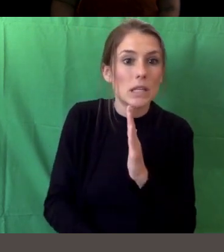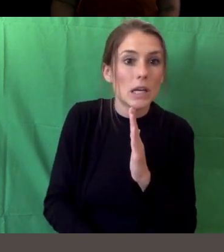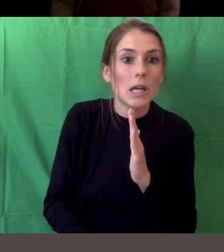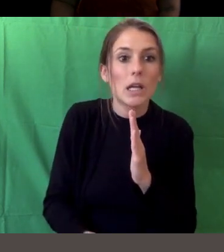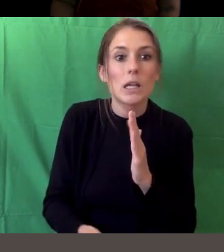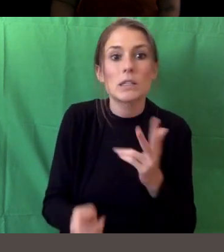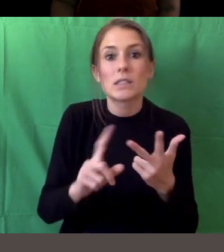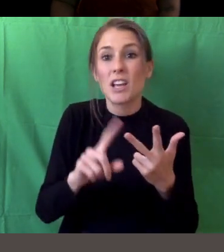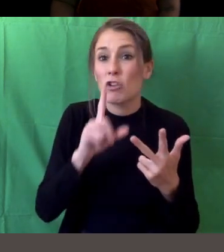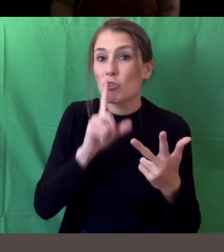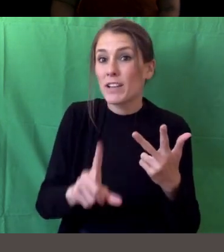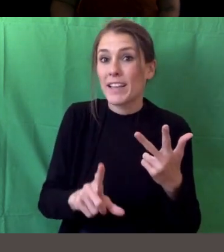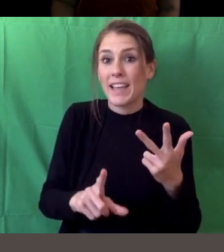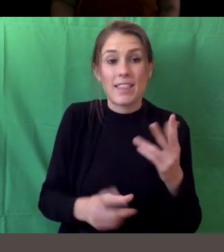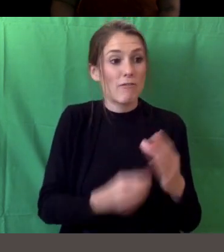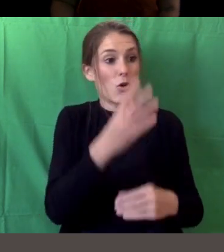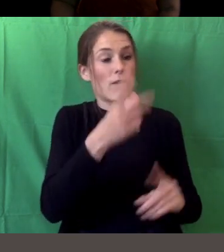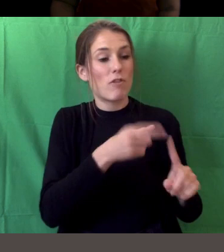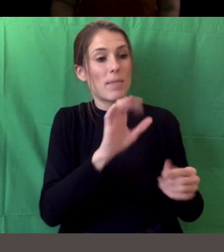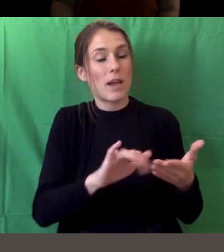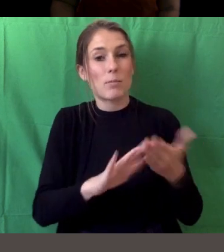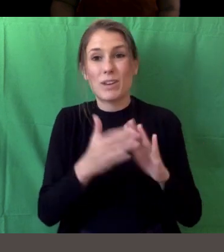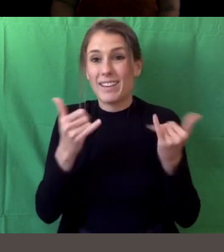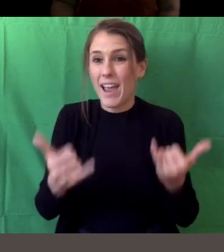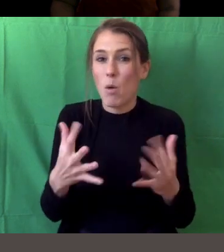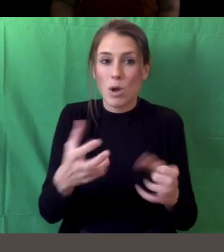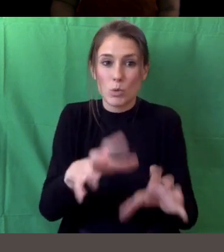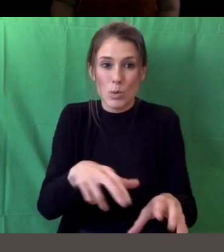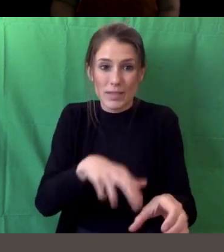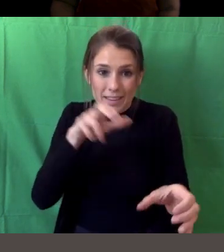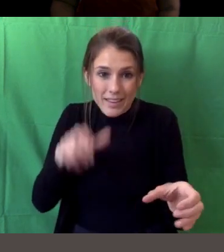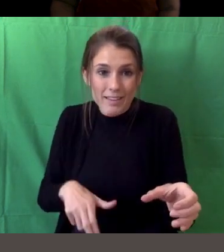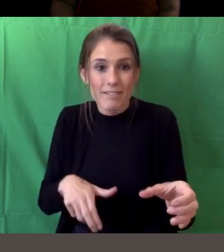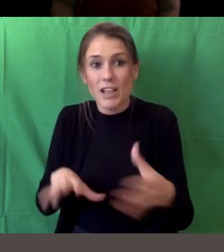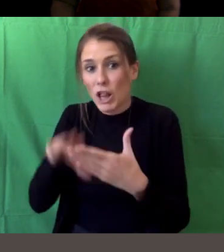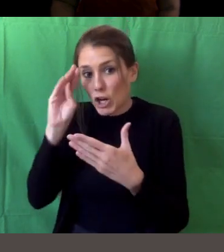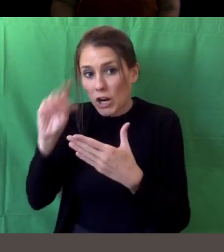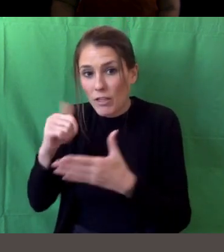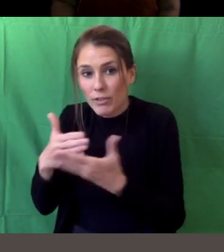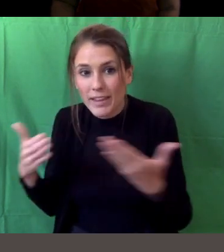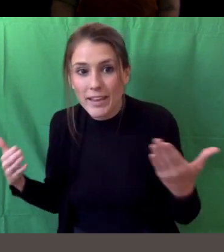They've learned some skills and they want to move on and do something which is related to cyclical.